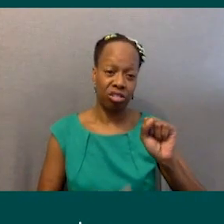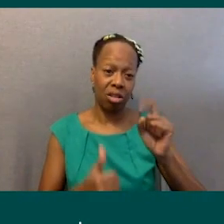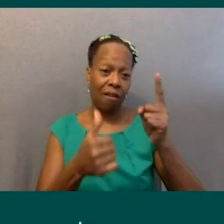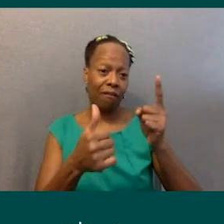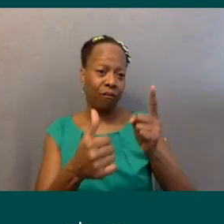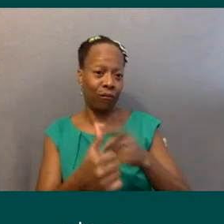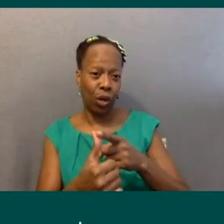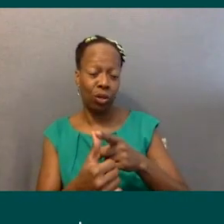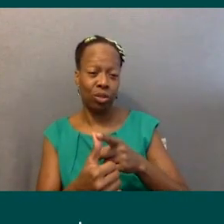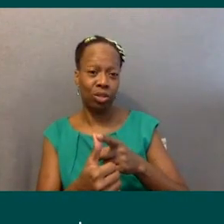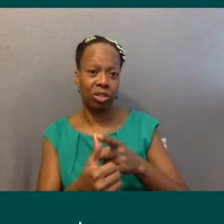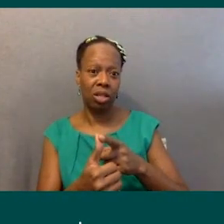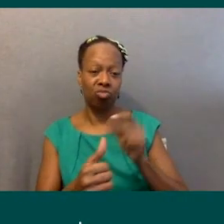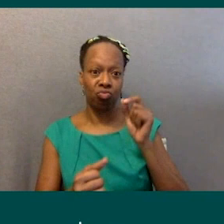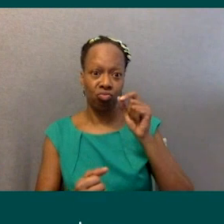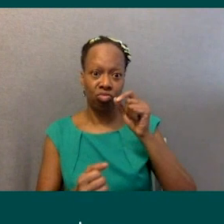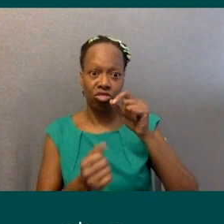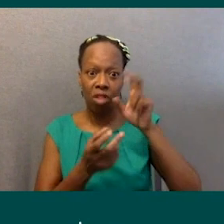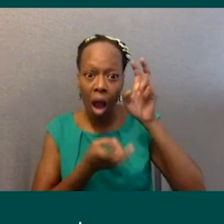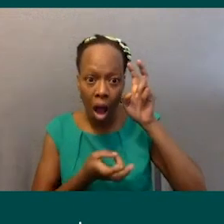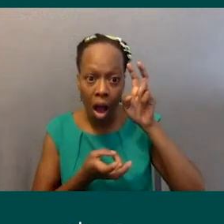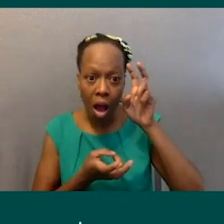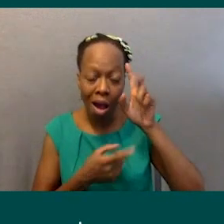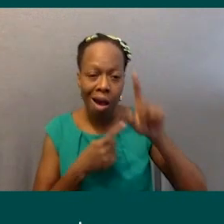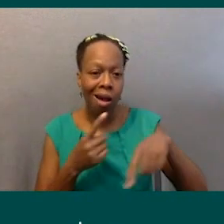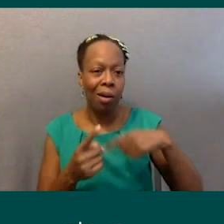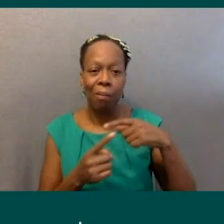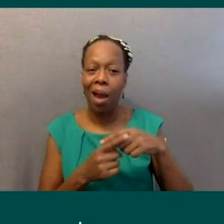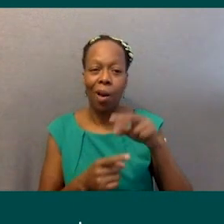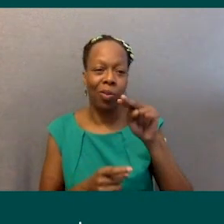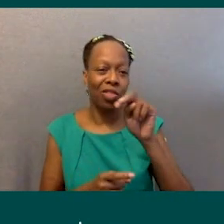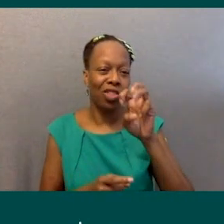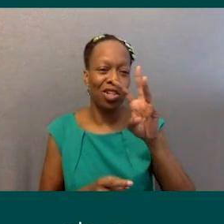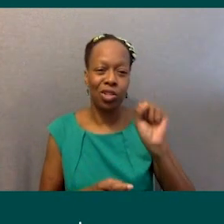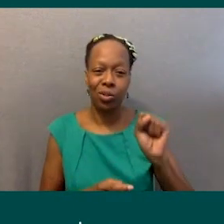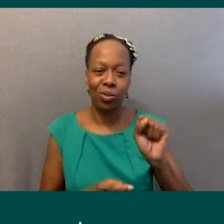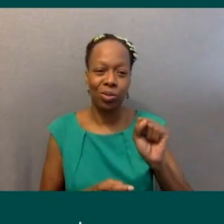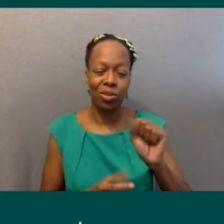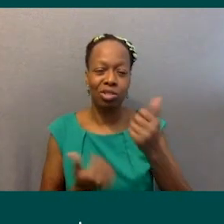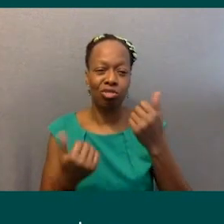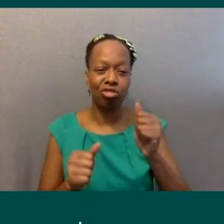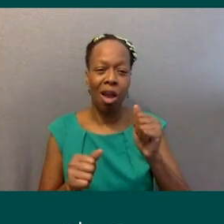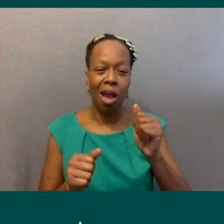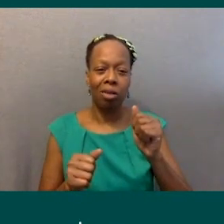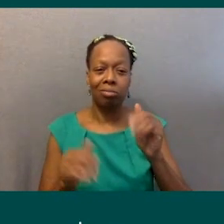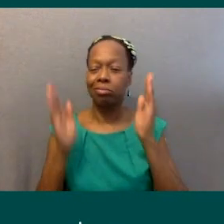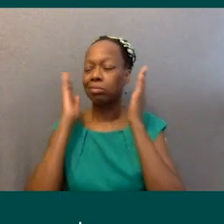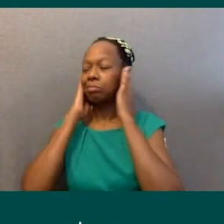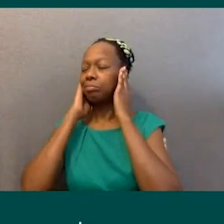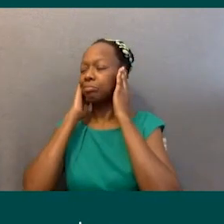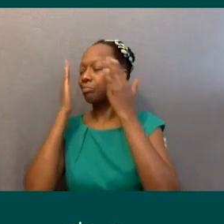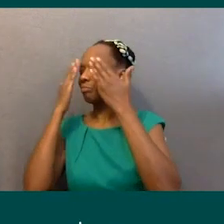but there's a phase in my opinion, that it's very, very problematic. And this is when families look for cure